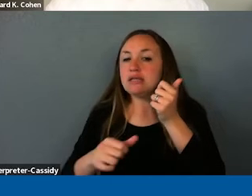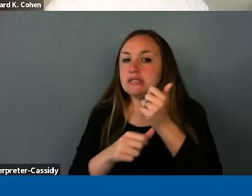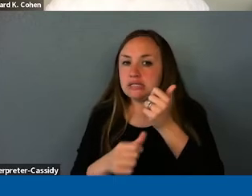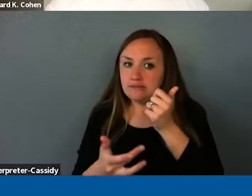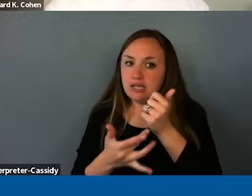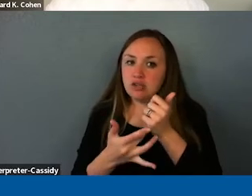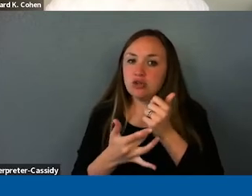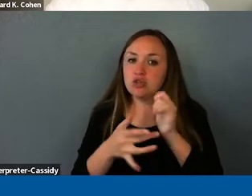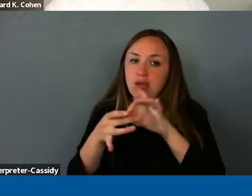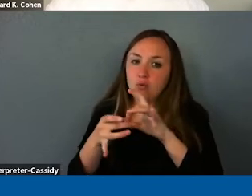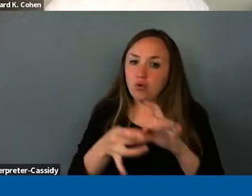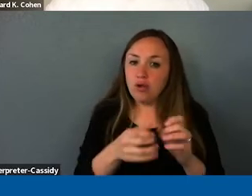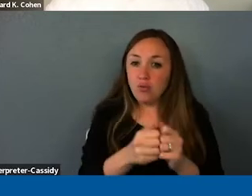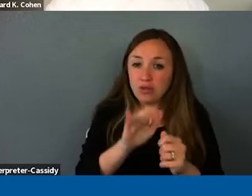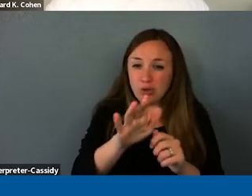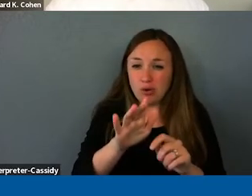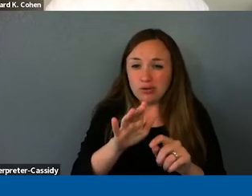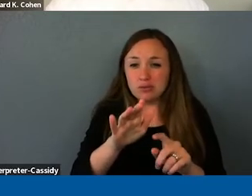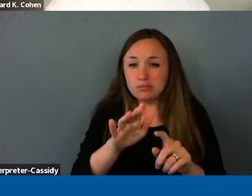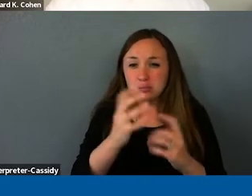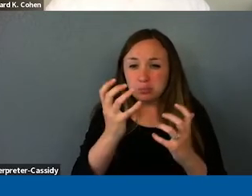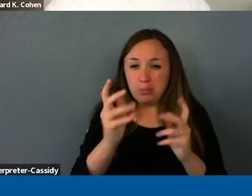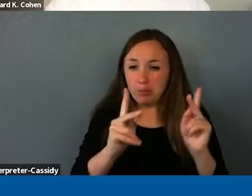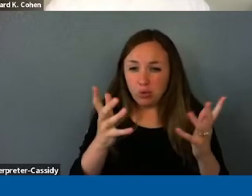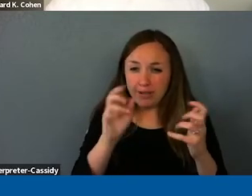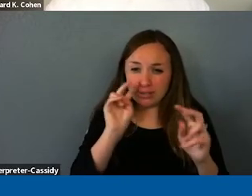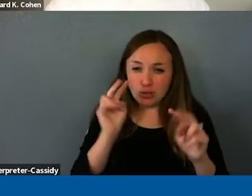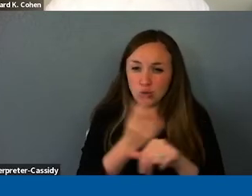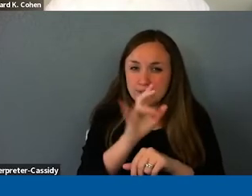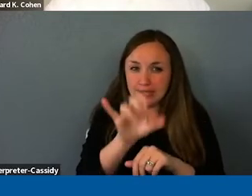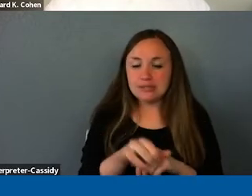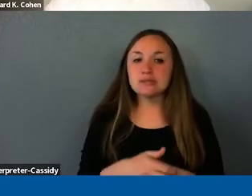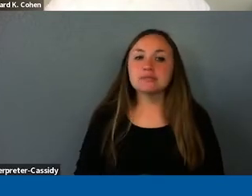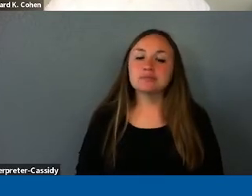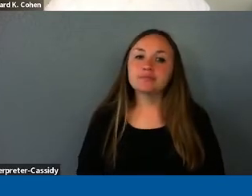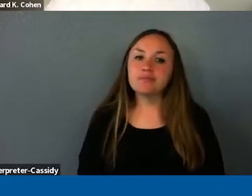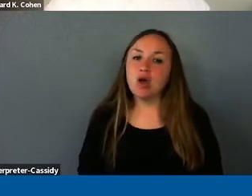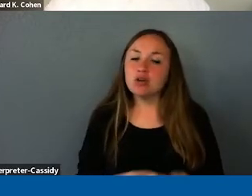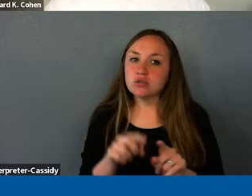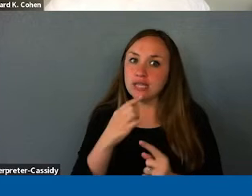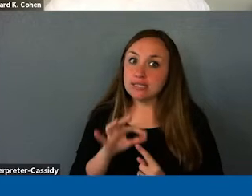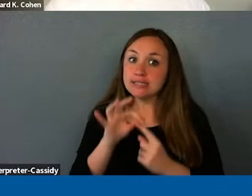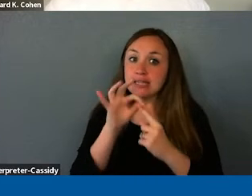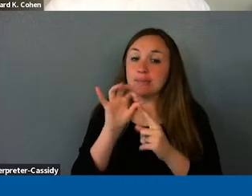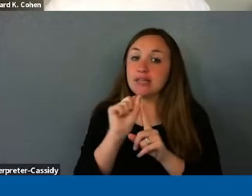that is relevant within a target audience." It goes on to say, "Except in cases where the ARIA Working Group